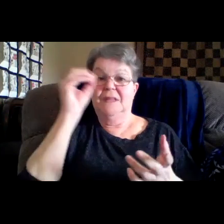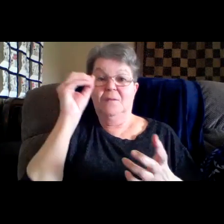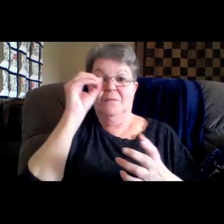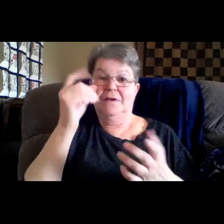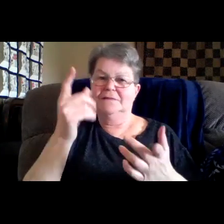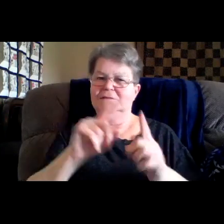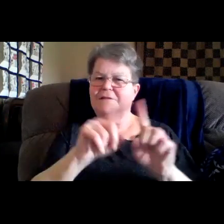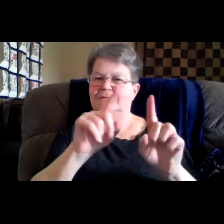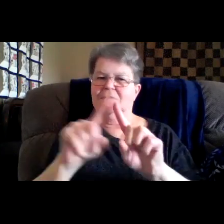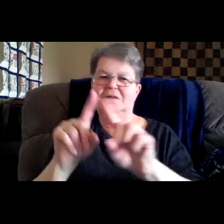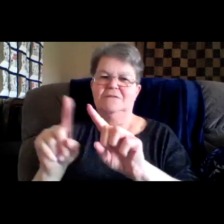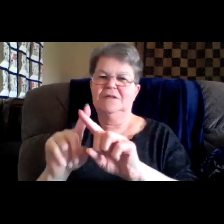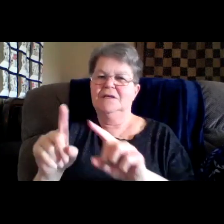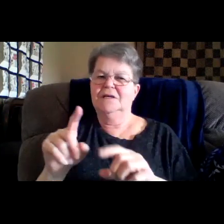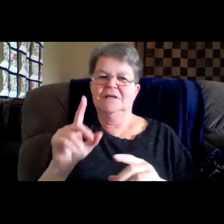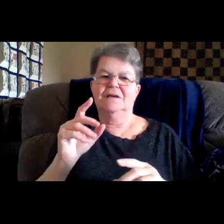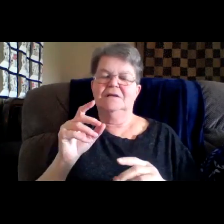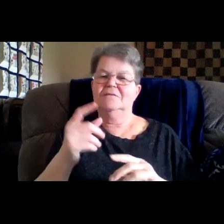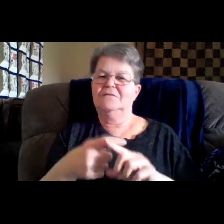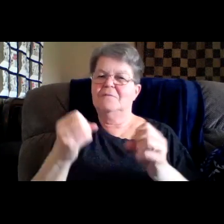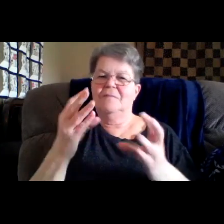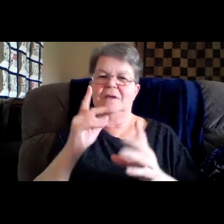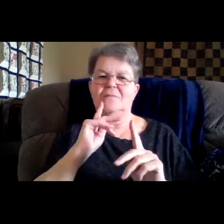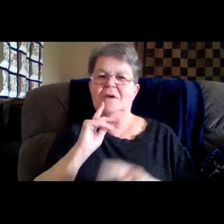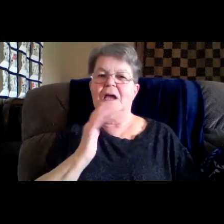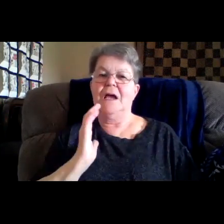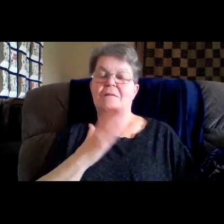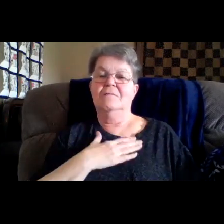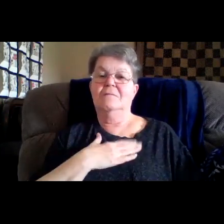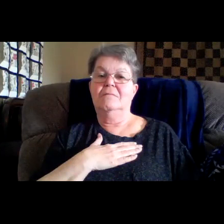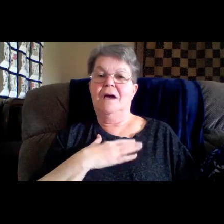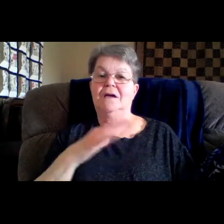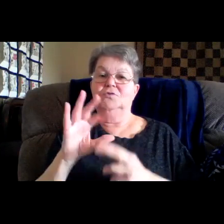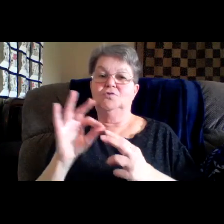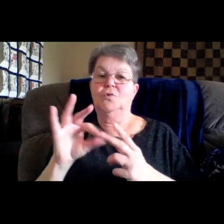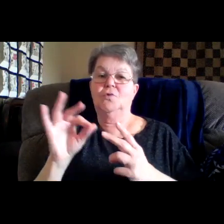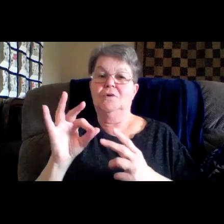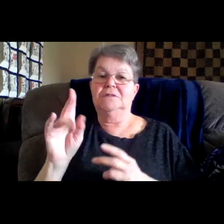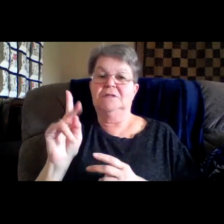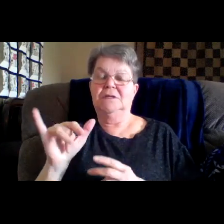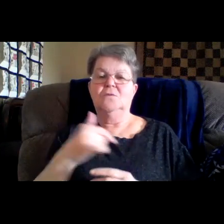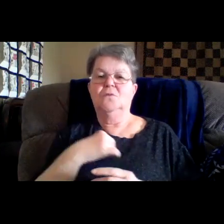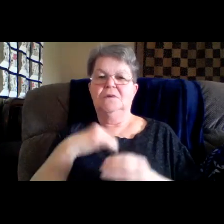some different people I've talked to. For our project at My Choice Kentucky, we made the decision that paid supporters